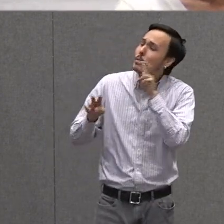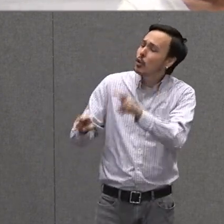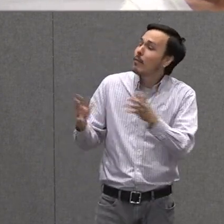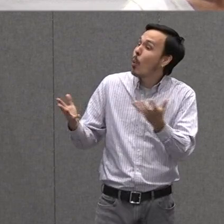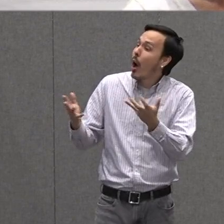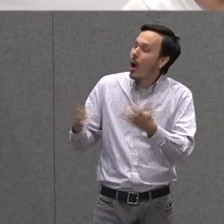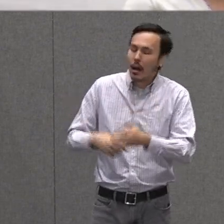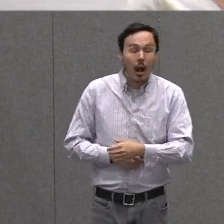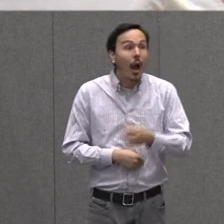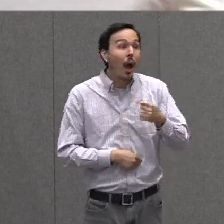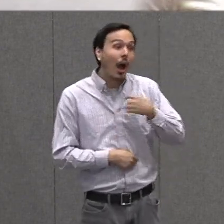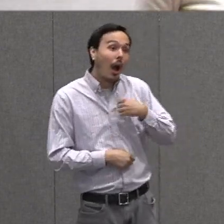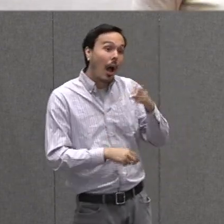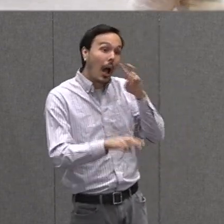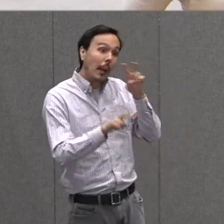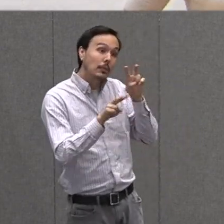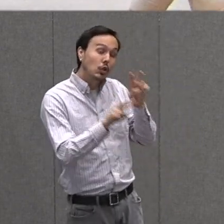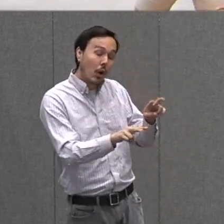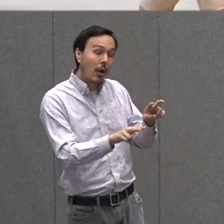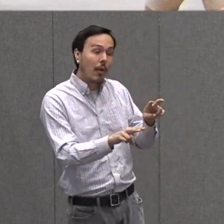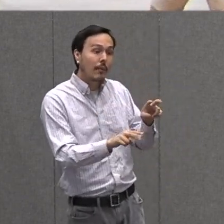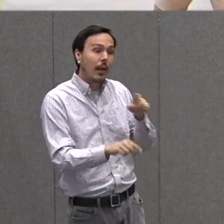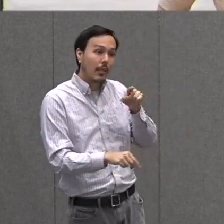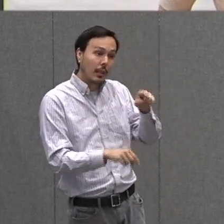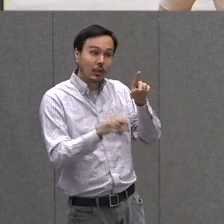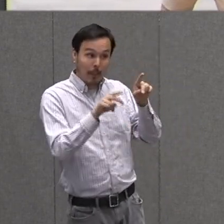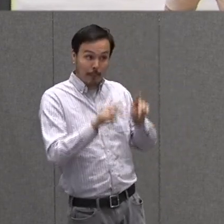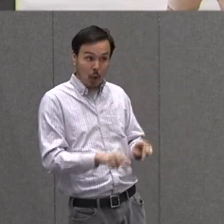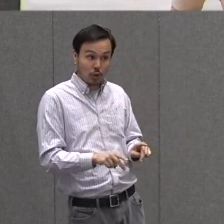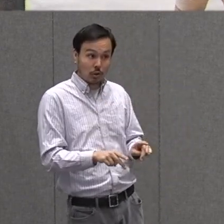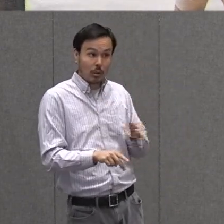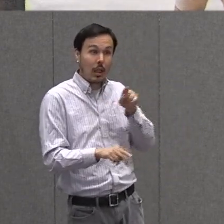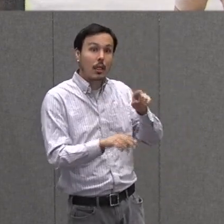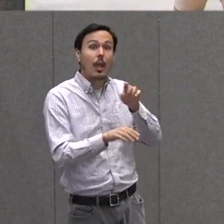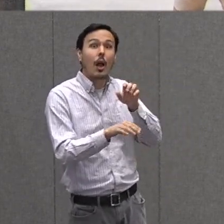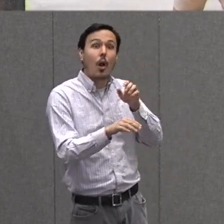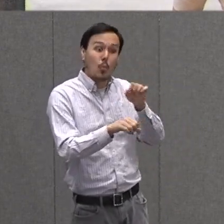I observe that there is a person working on a computer.